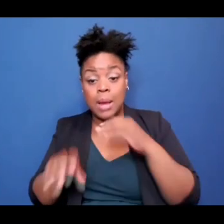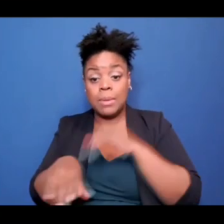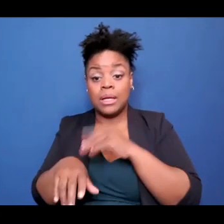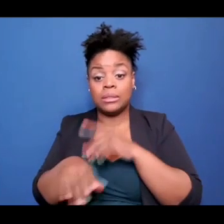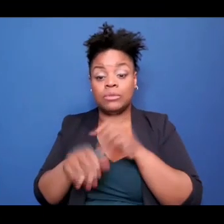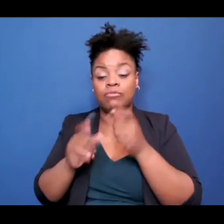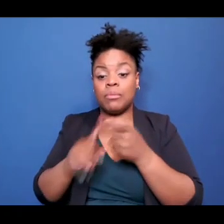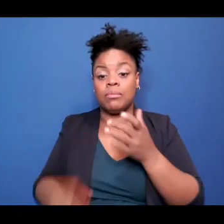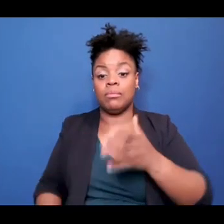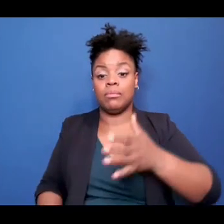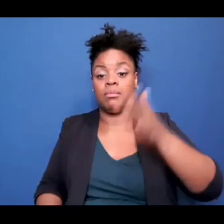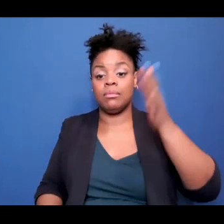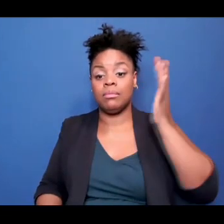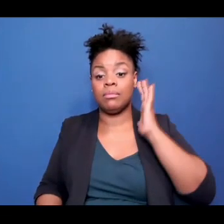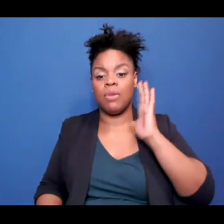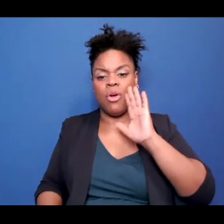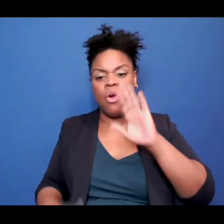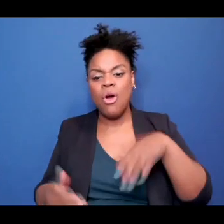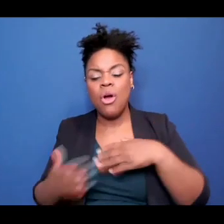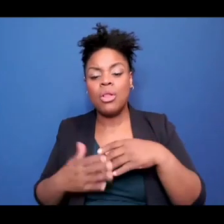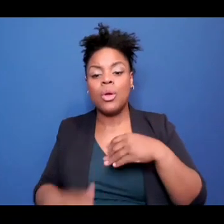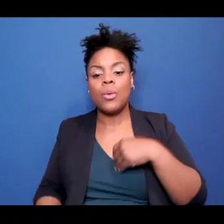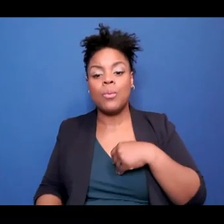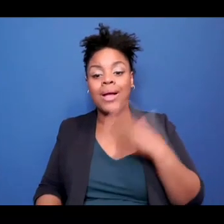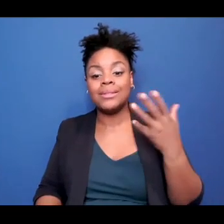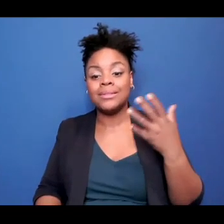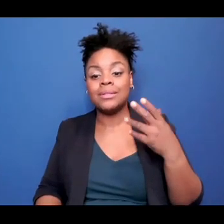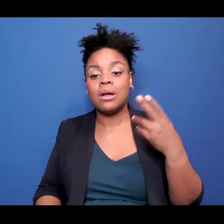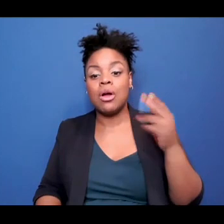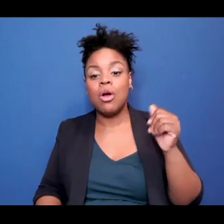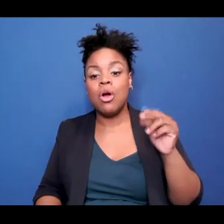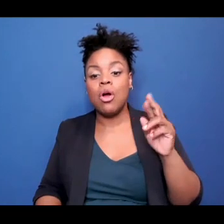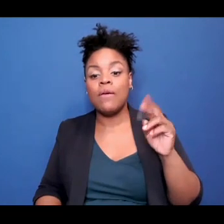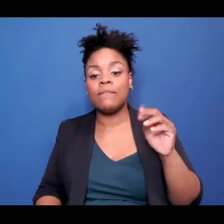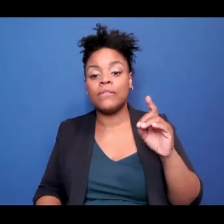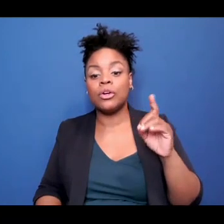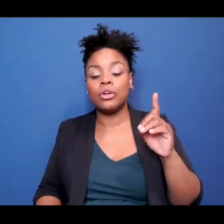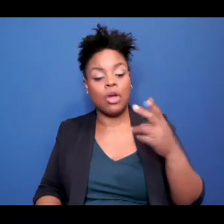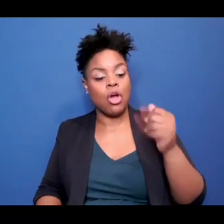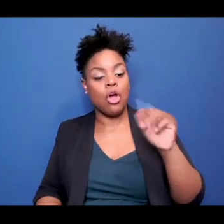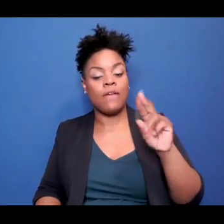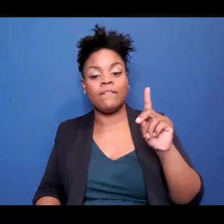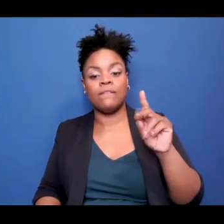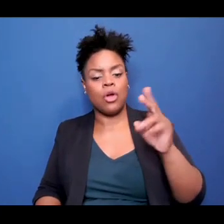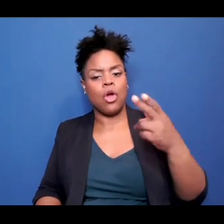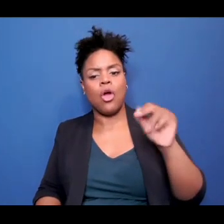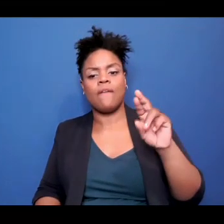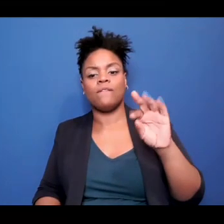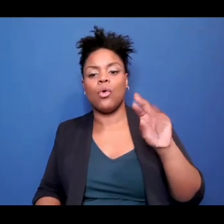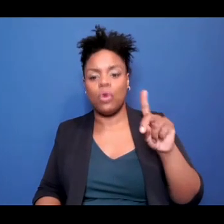QUITE A SHIFT McDONALD'S FOR EXAMPLE MADE FROM THE ALL AMERICAN WHITENESS OF 1959 HARTFORD CONNECTICUT WHICH YOU